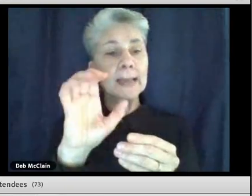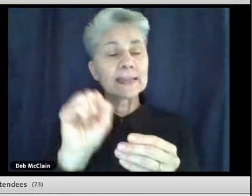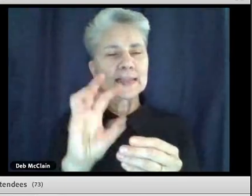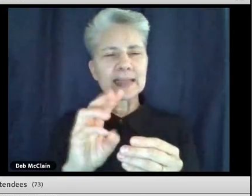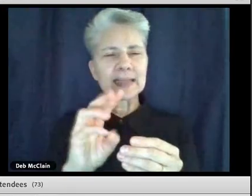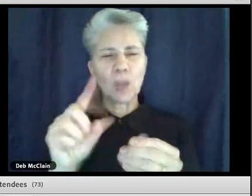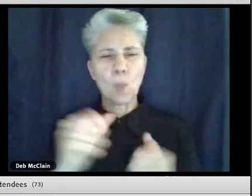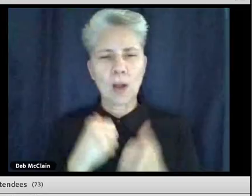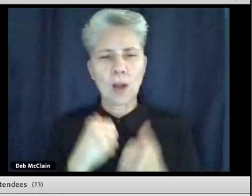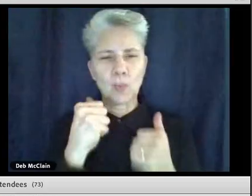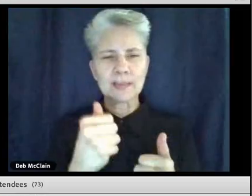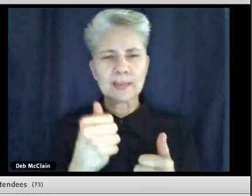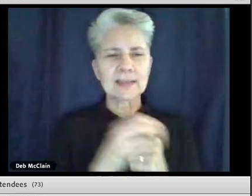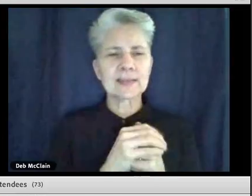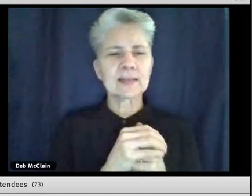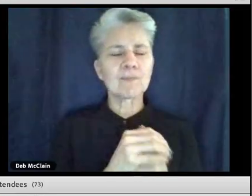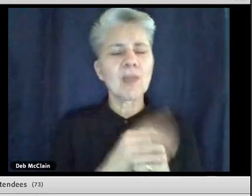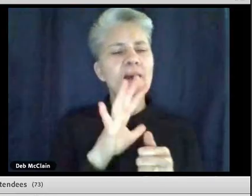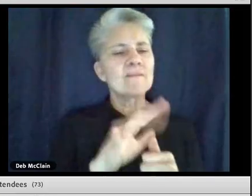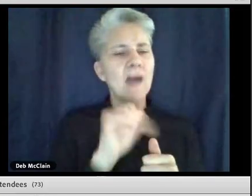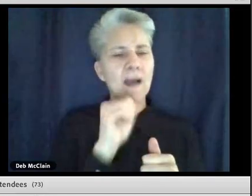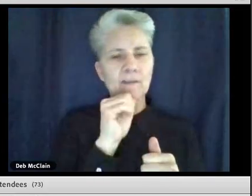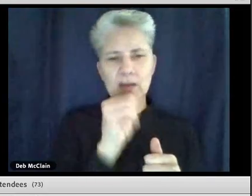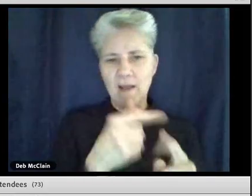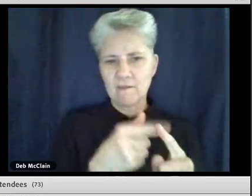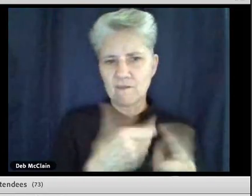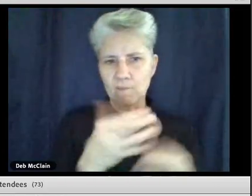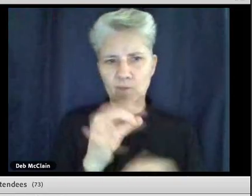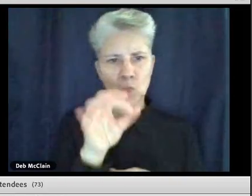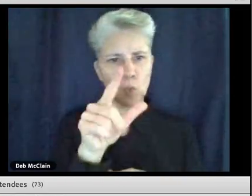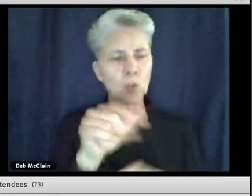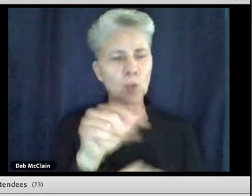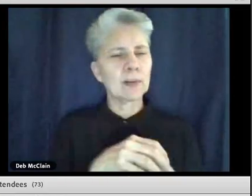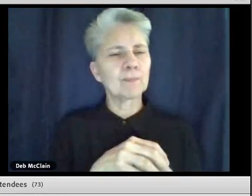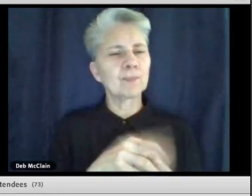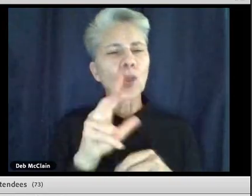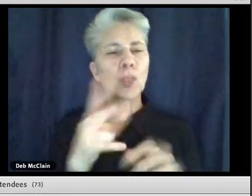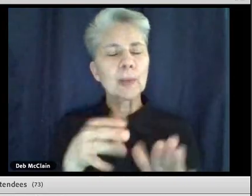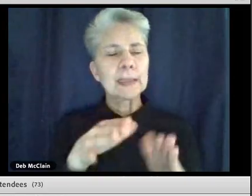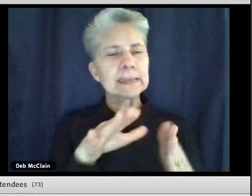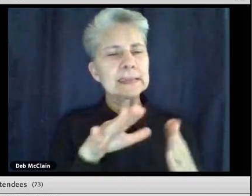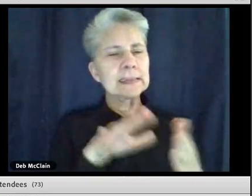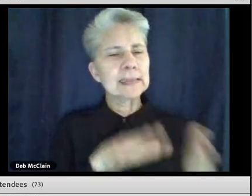Five are nonresidents, three deaths, 23 hospitalizations.